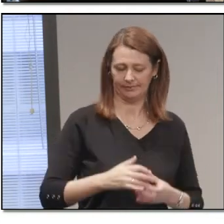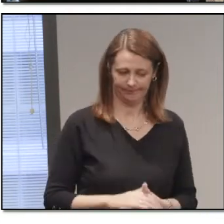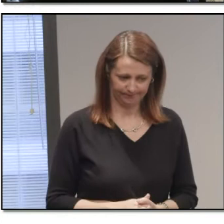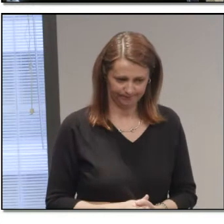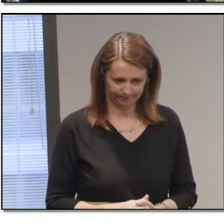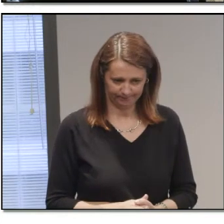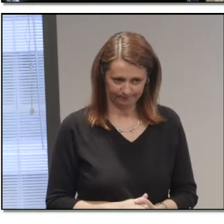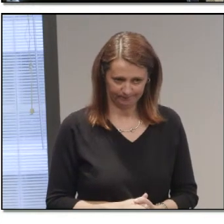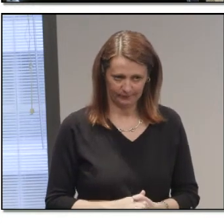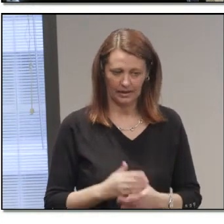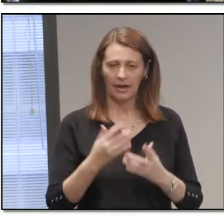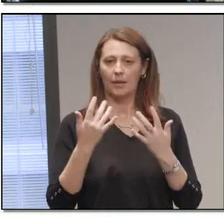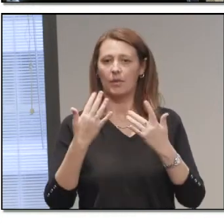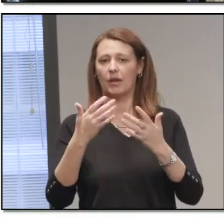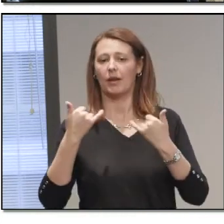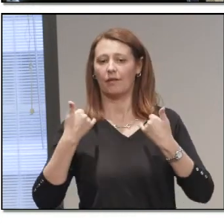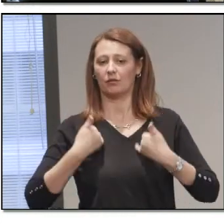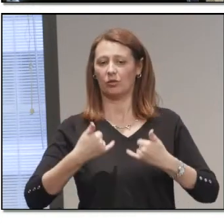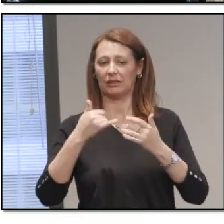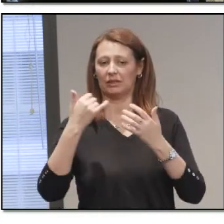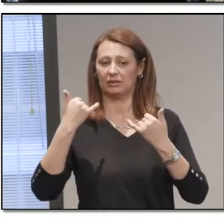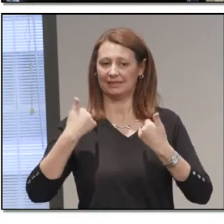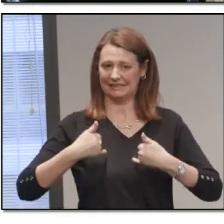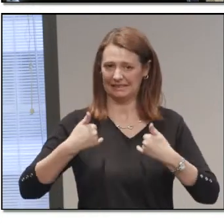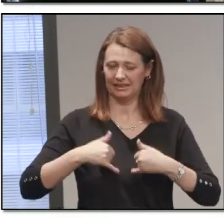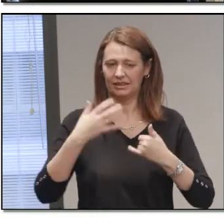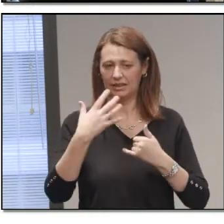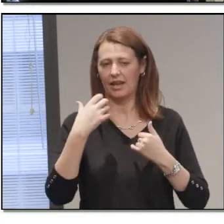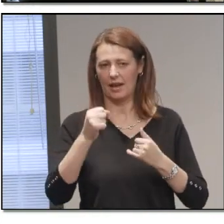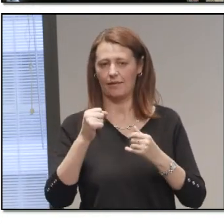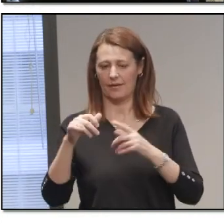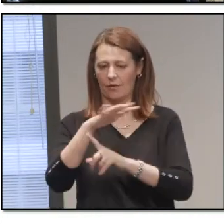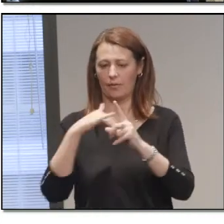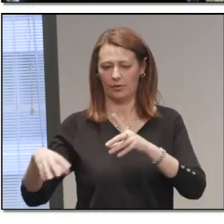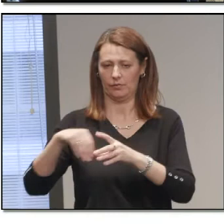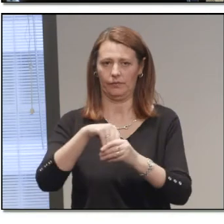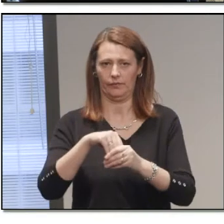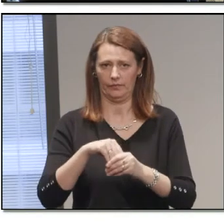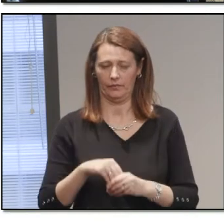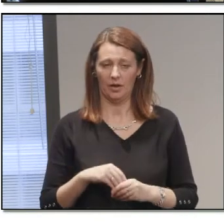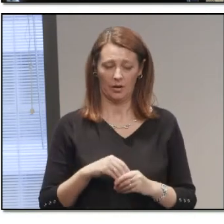Many of the chronic diseases have well recognized environmental components, so in the respiratory